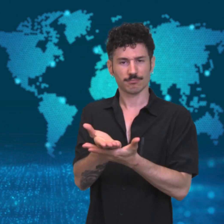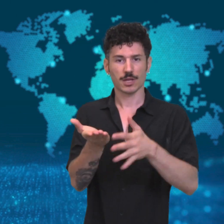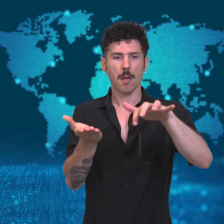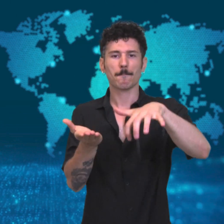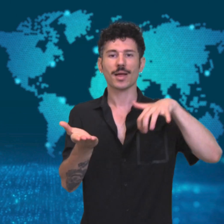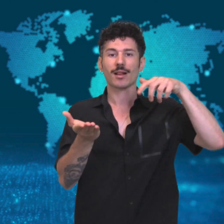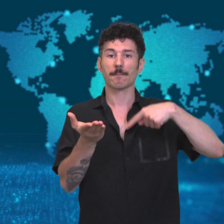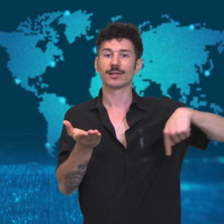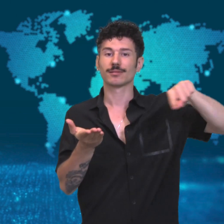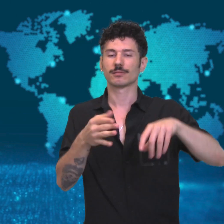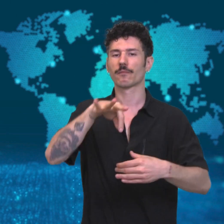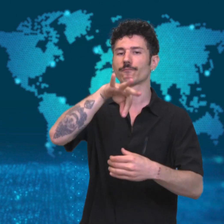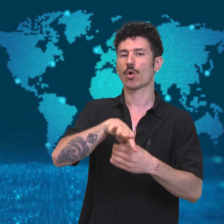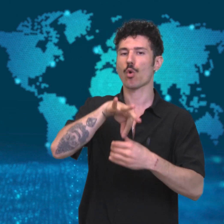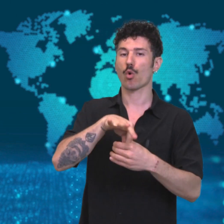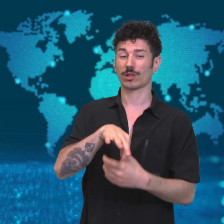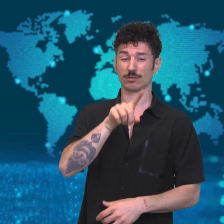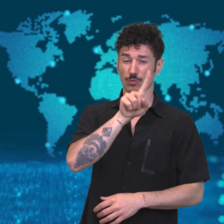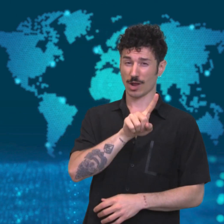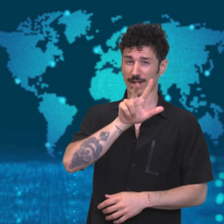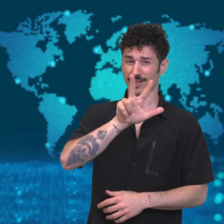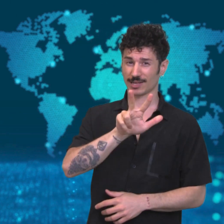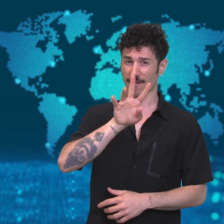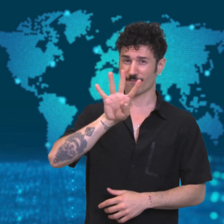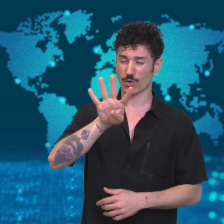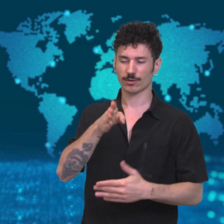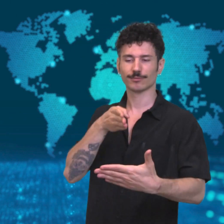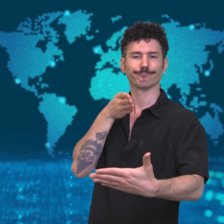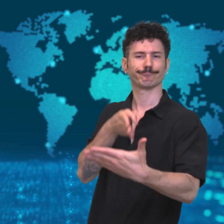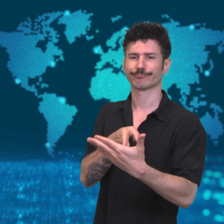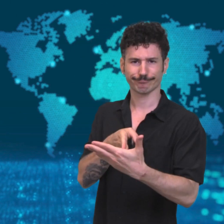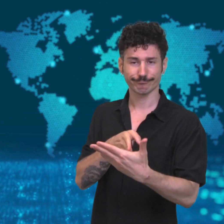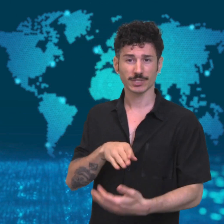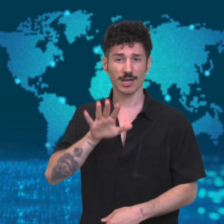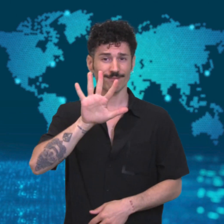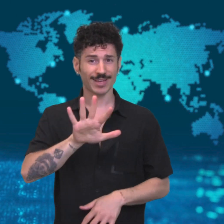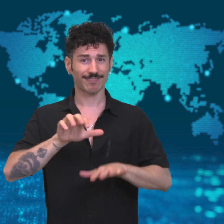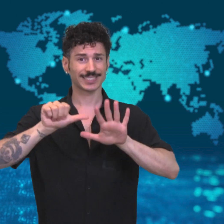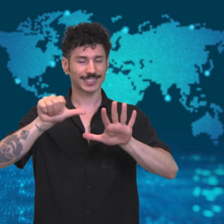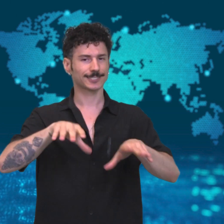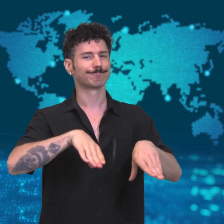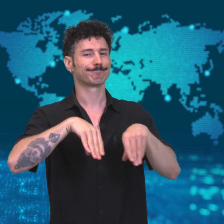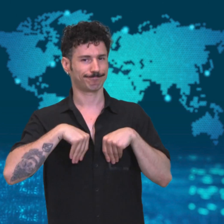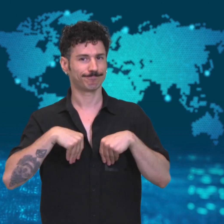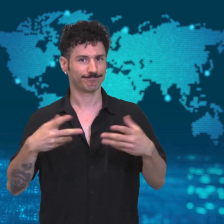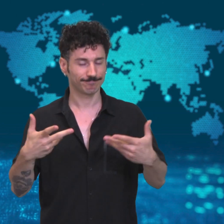gender on identity documents.